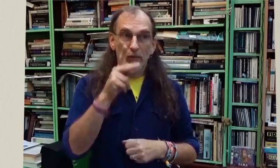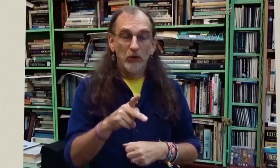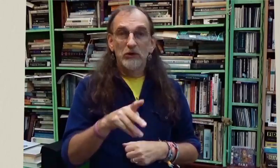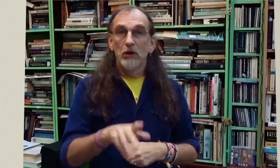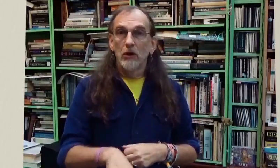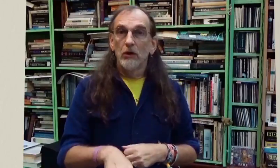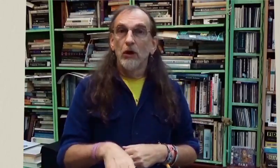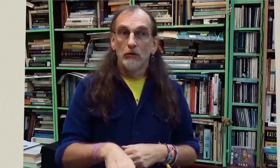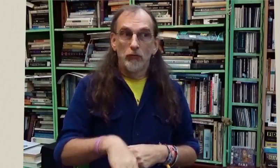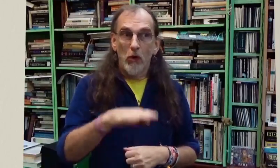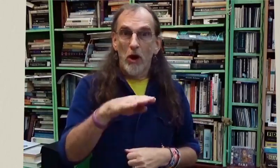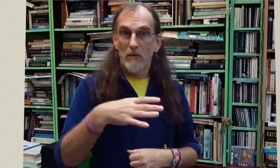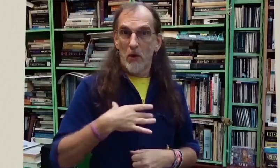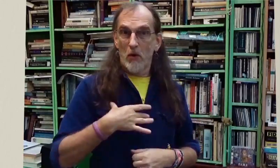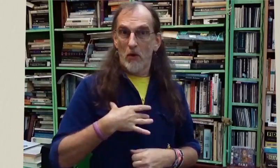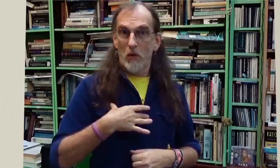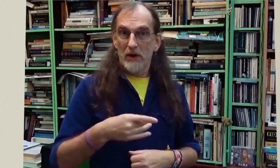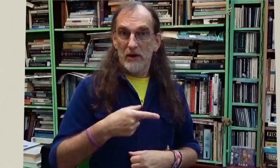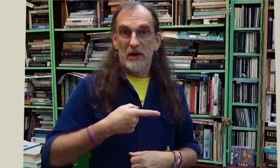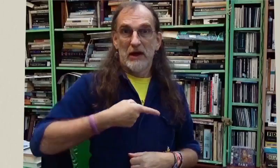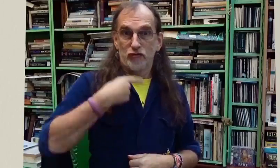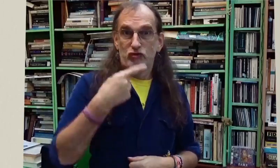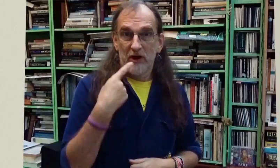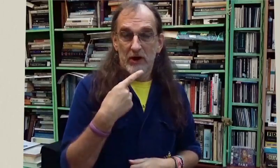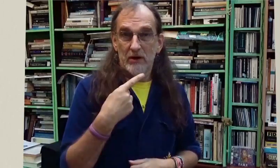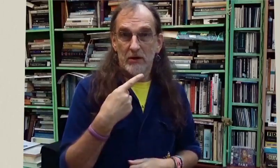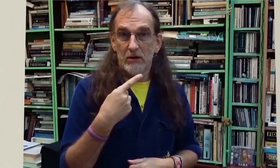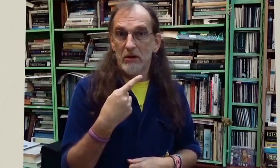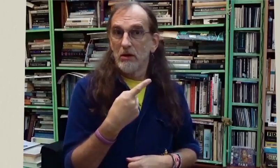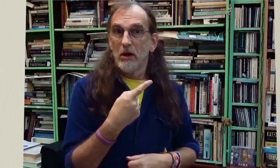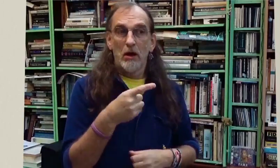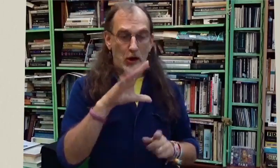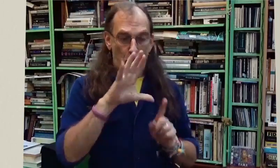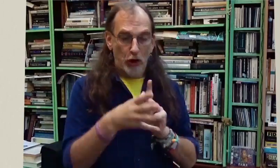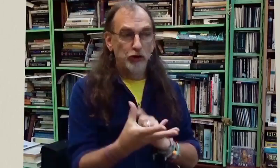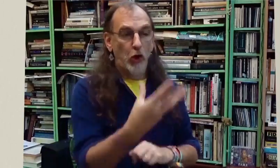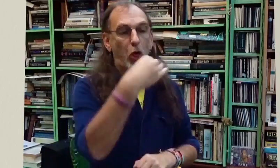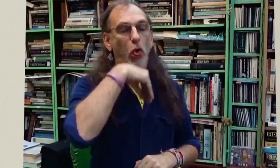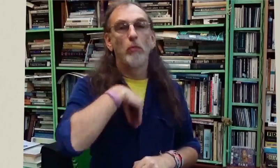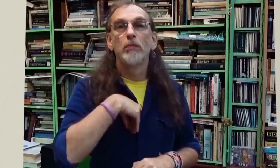If you are a member of the white and hearing community,